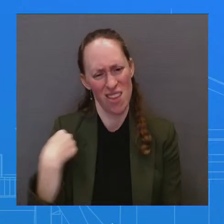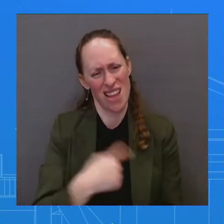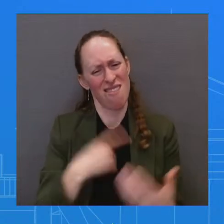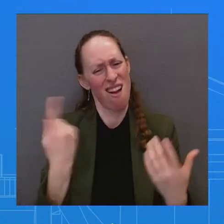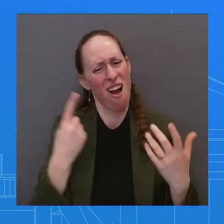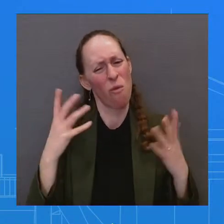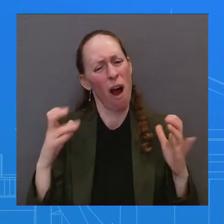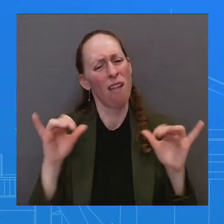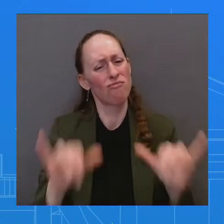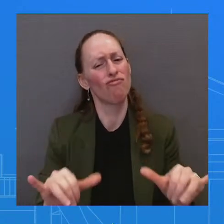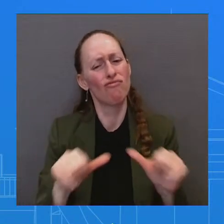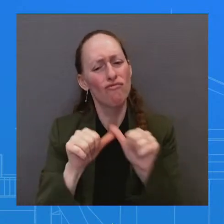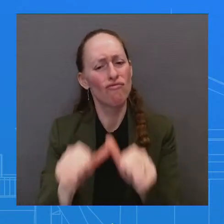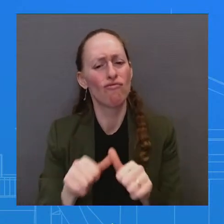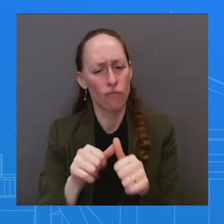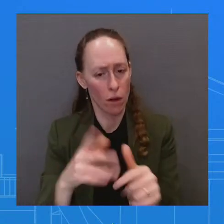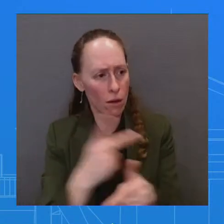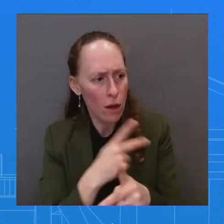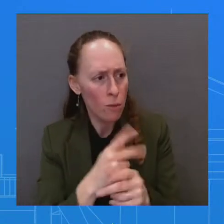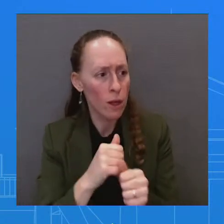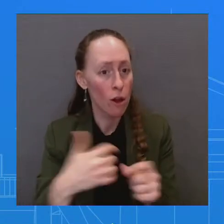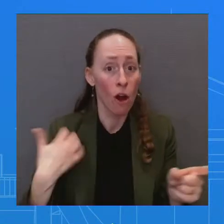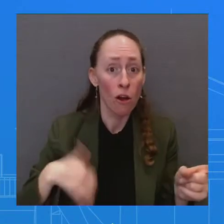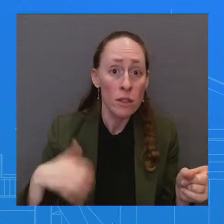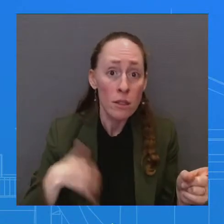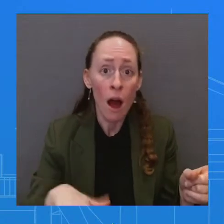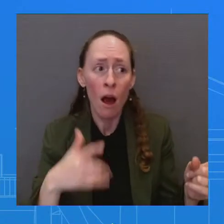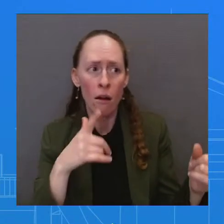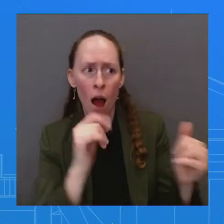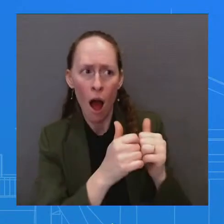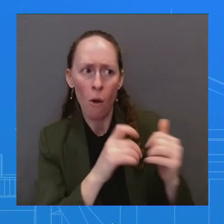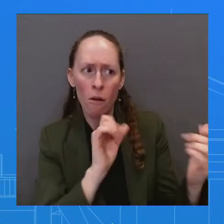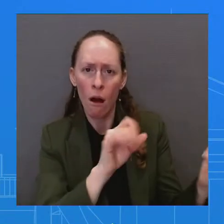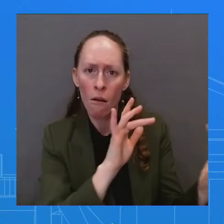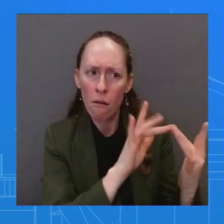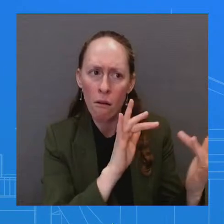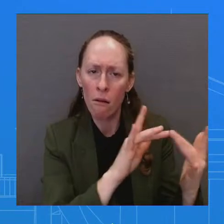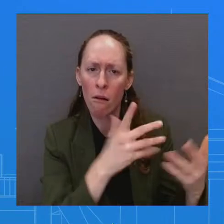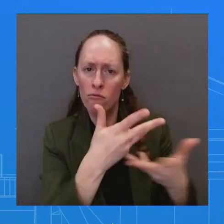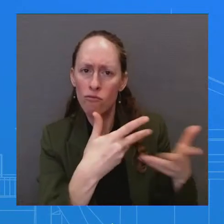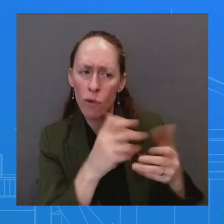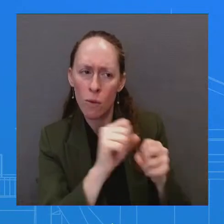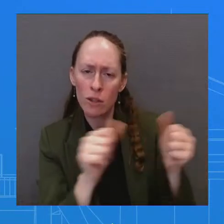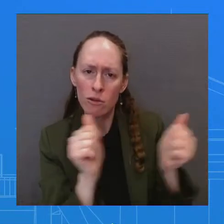Argentina is a -- a healthy and vibrant partner in this hemisphere on many, many issues.